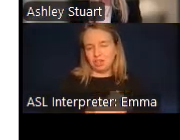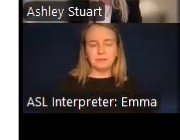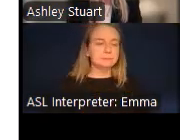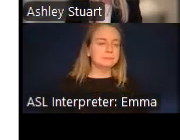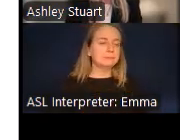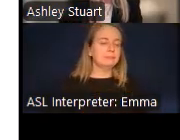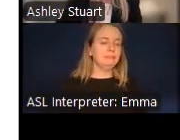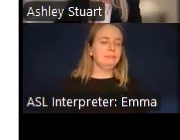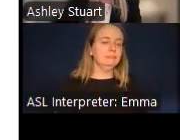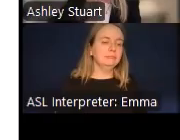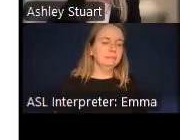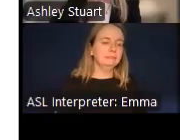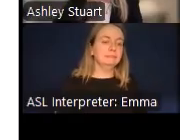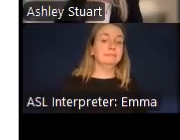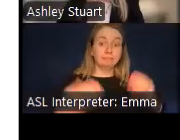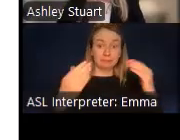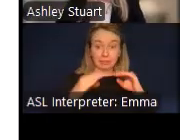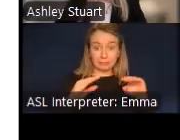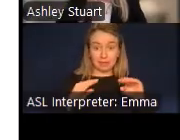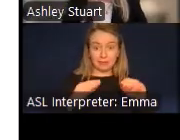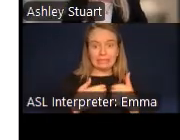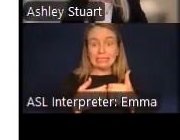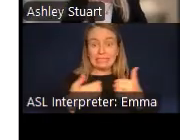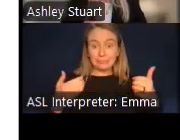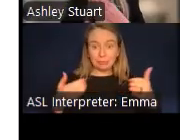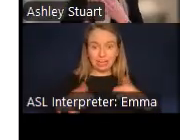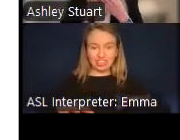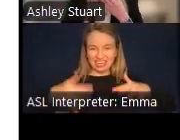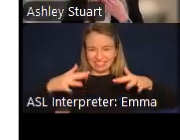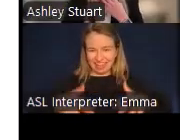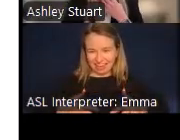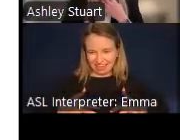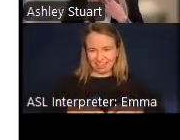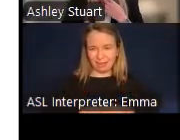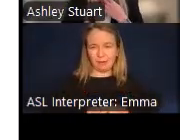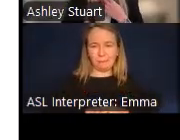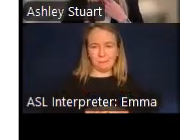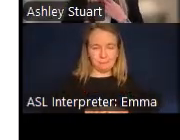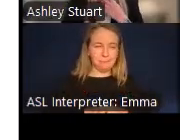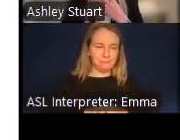Our next behavior is separation anxiety and separation